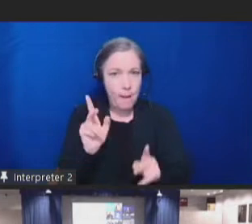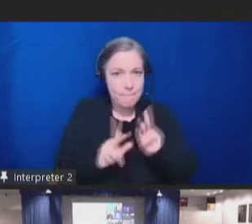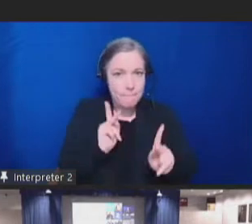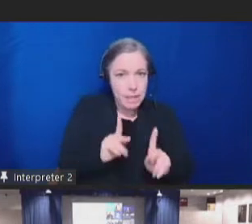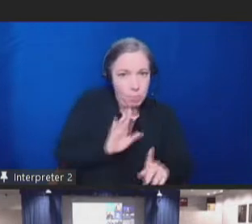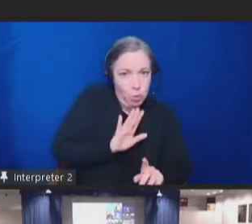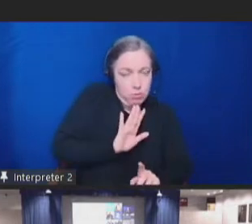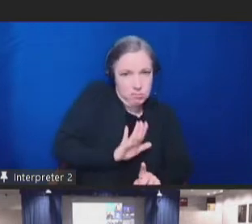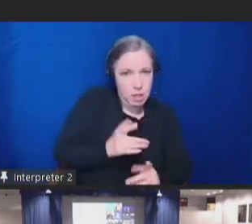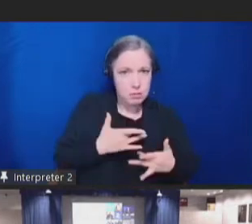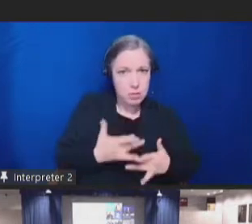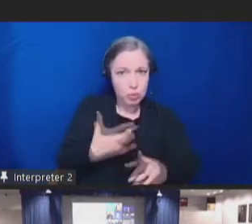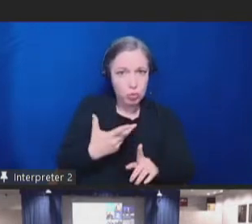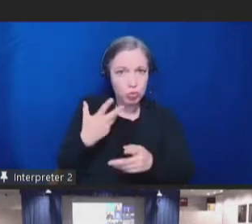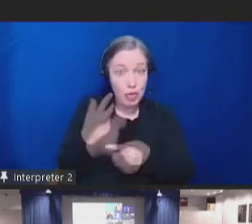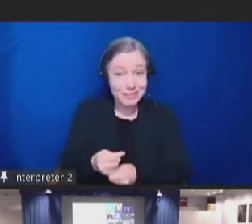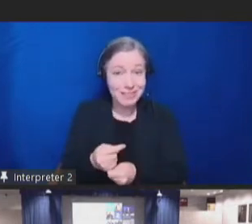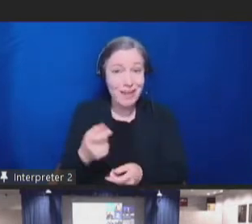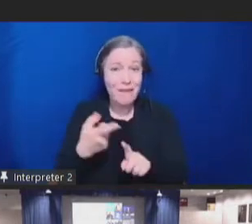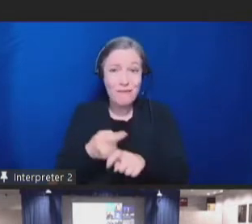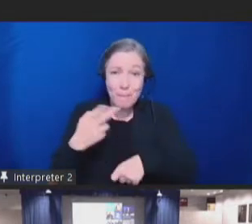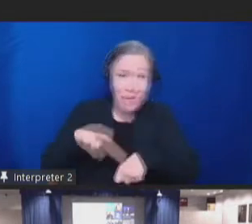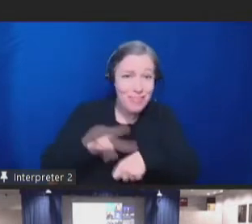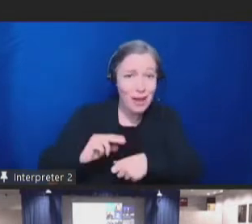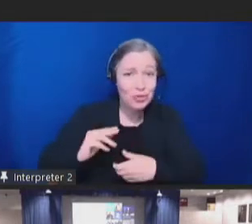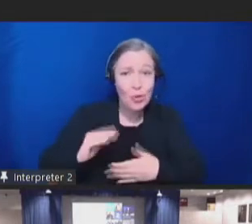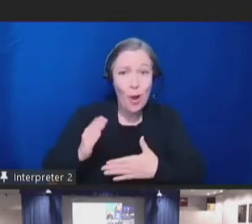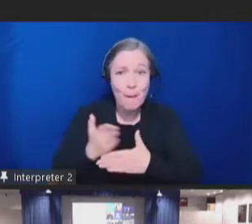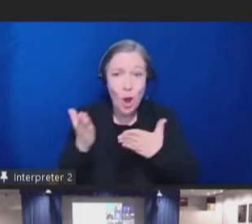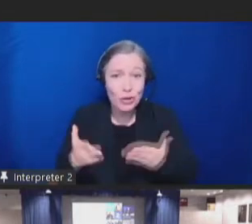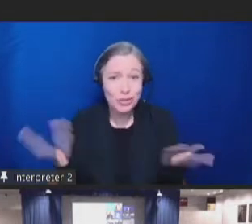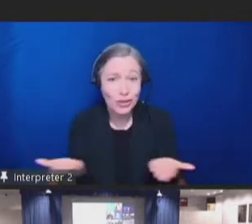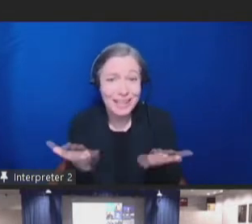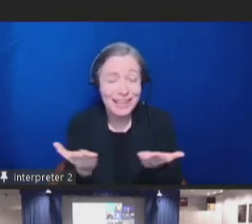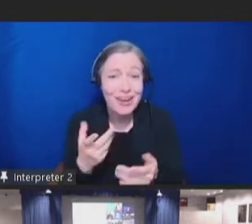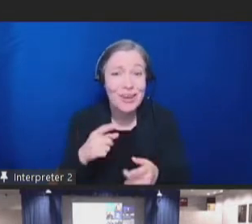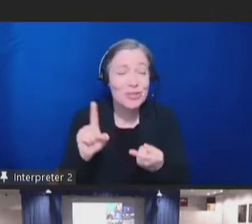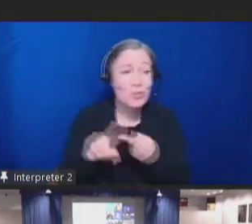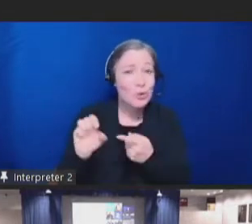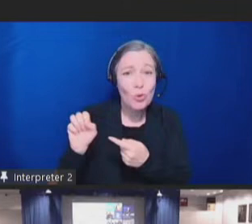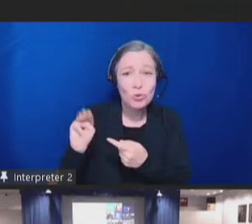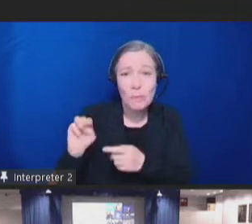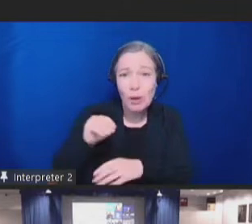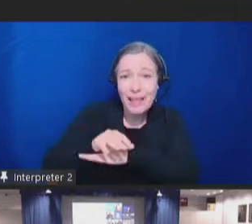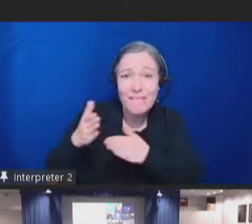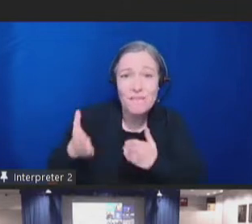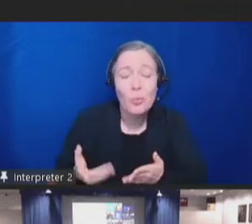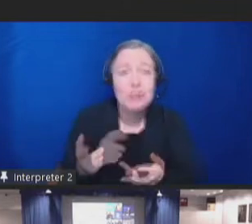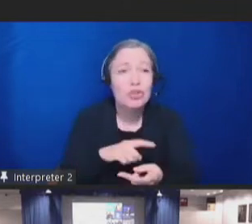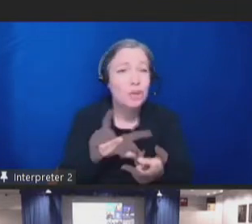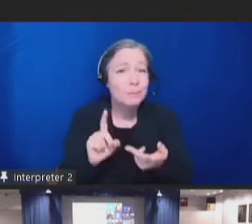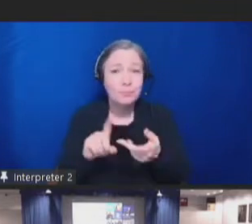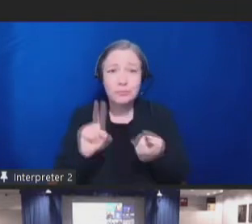the room today -- to influencers on social media, to volunteer ambassadors through our volunteer